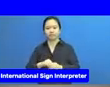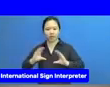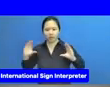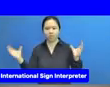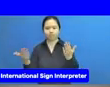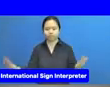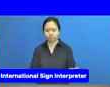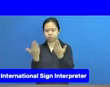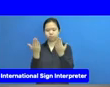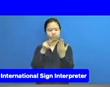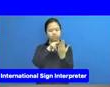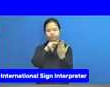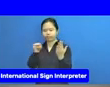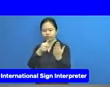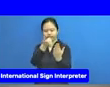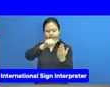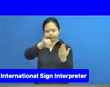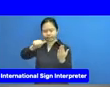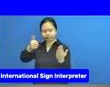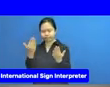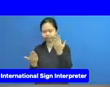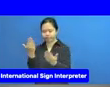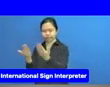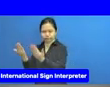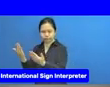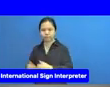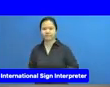with the 60,000 being the maximum grant available for each selected partnership.